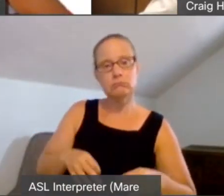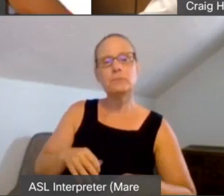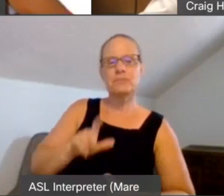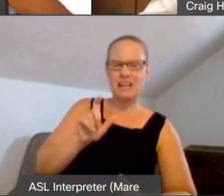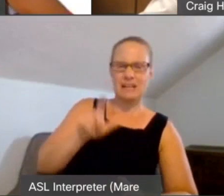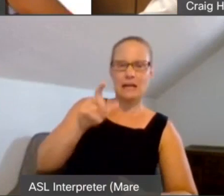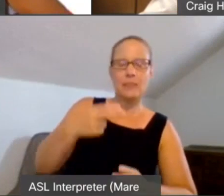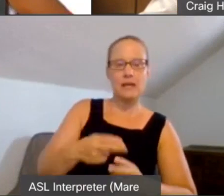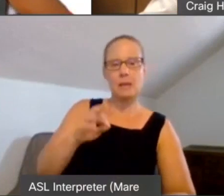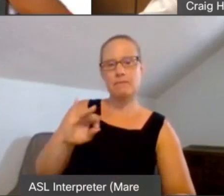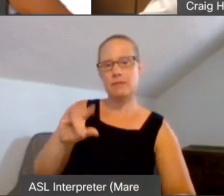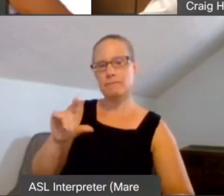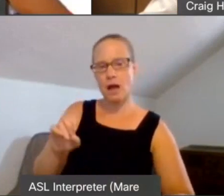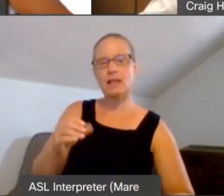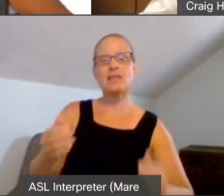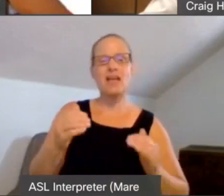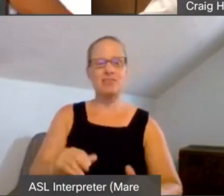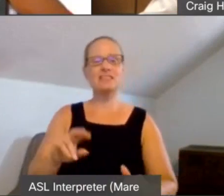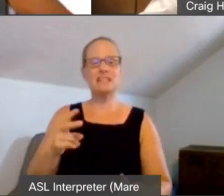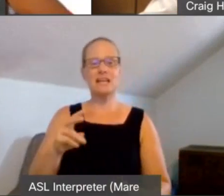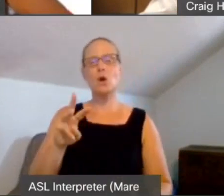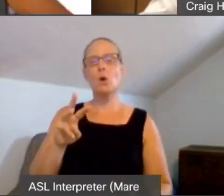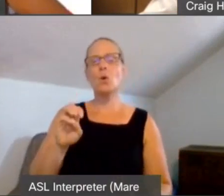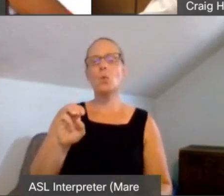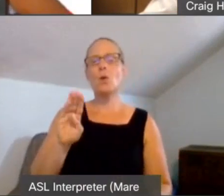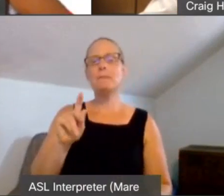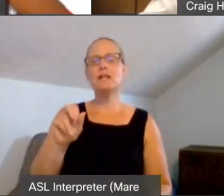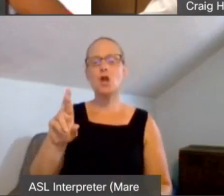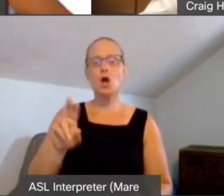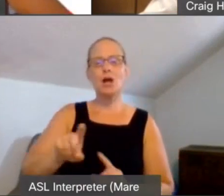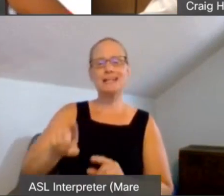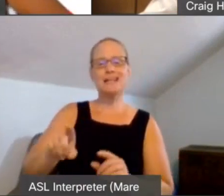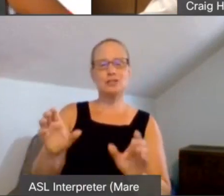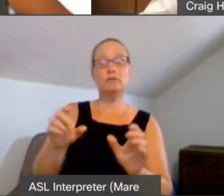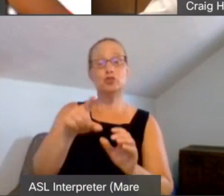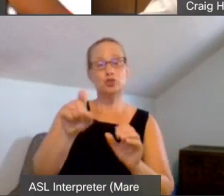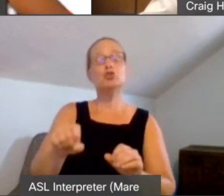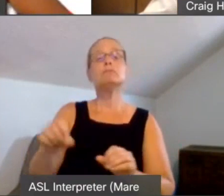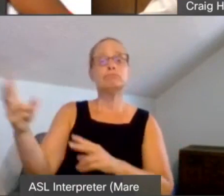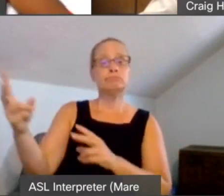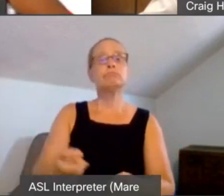And there's the webinar attendance certificate, and you should be able to download both of those items